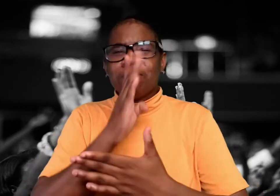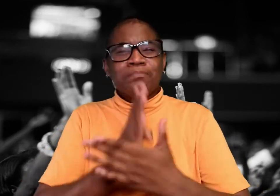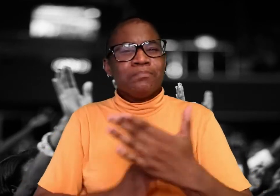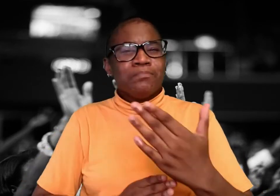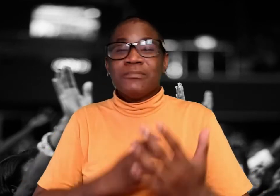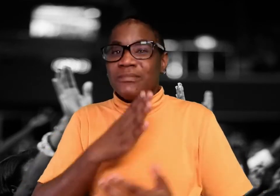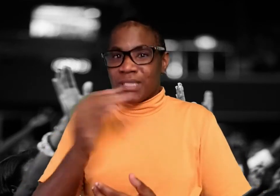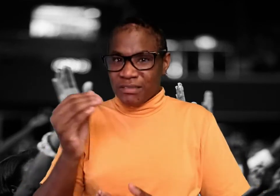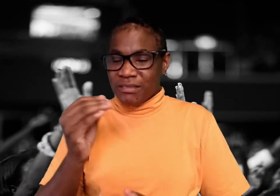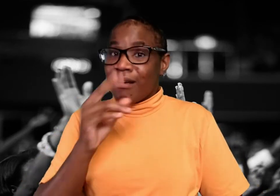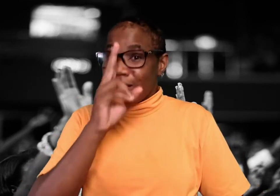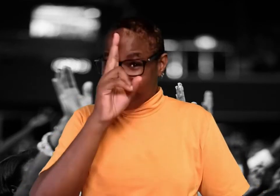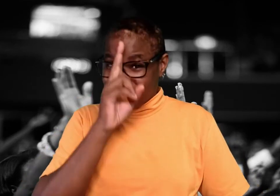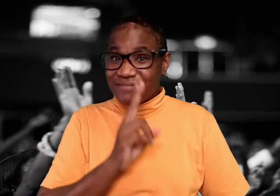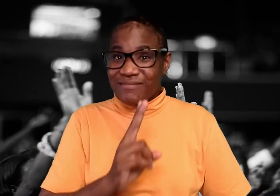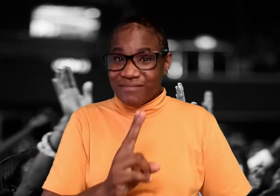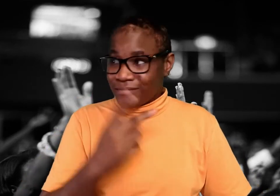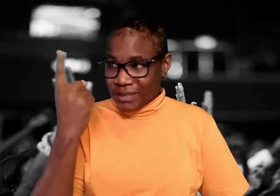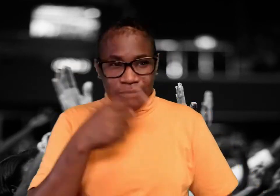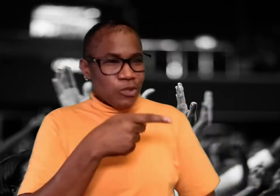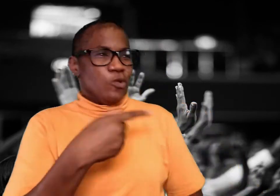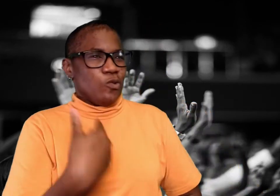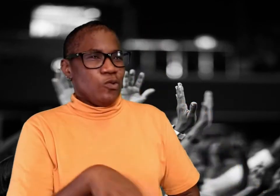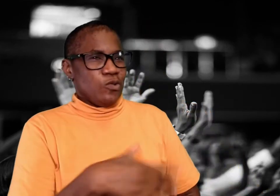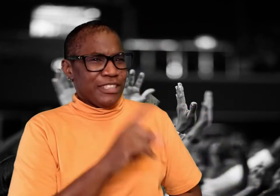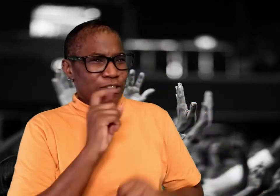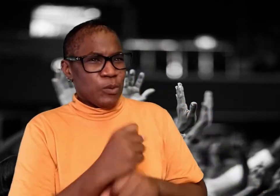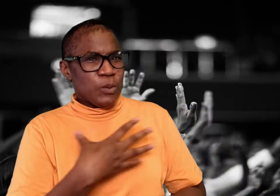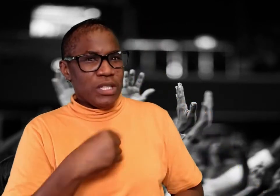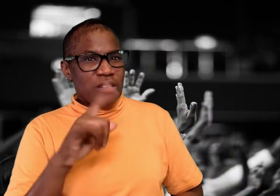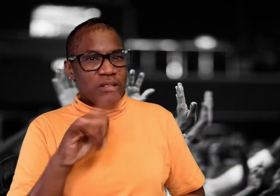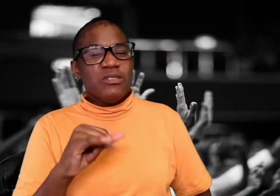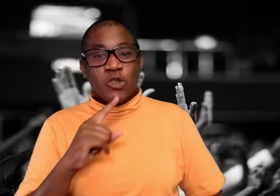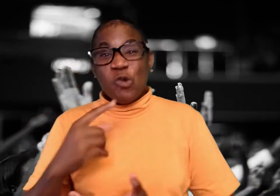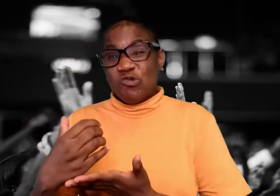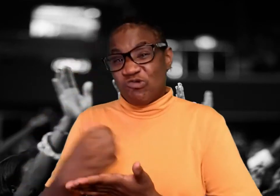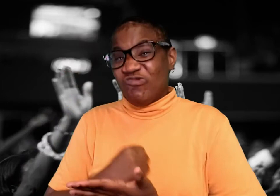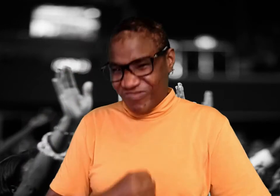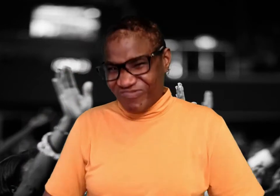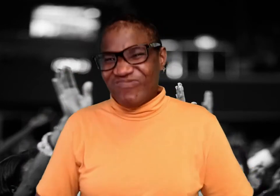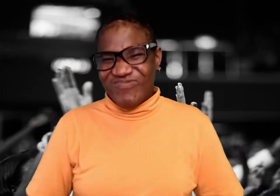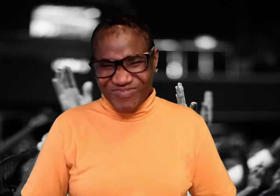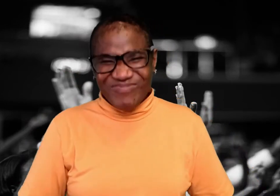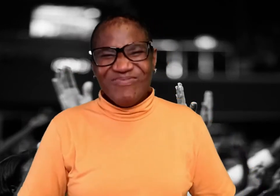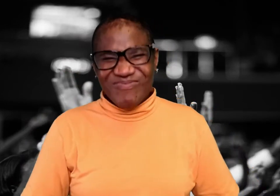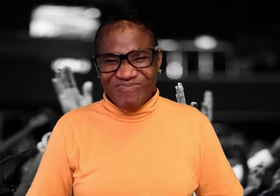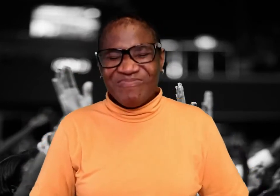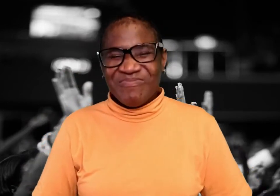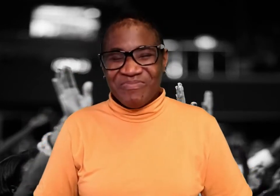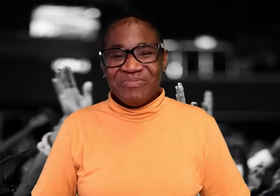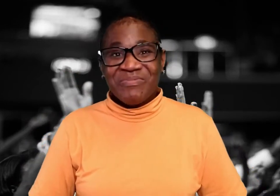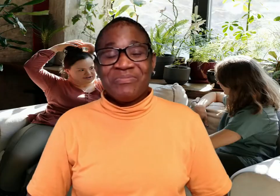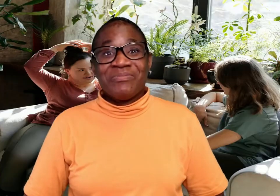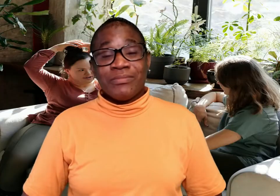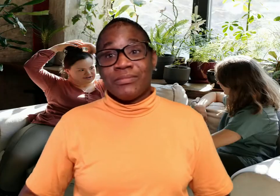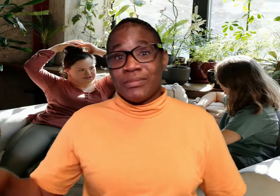It’s an honor and should be met with humility. If someone has deemed you a white ally, you have earned it!